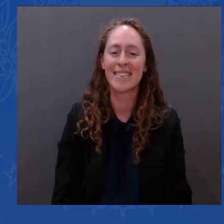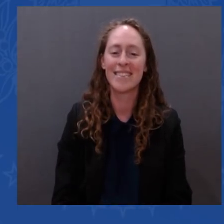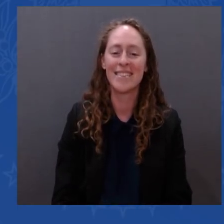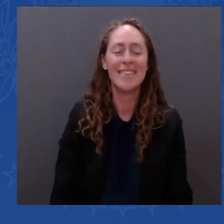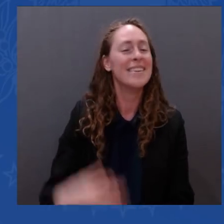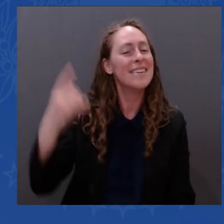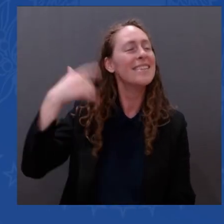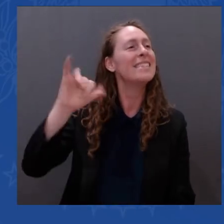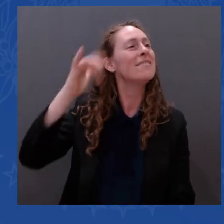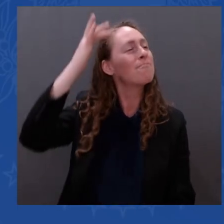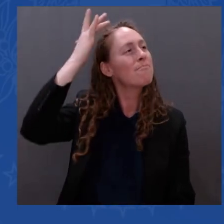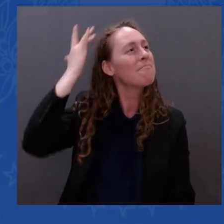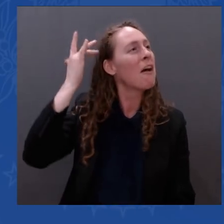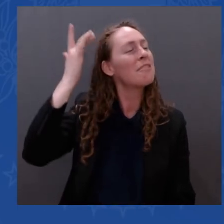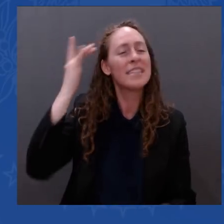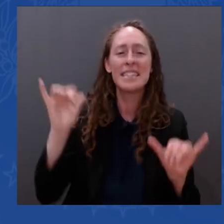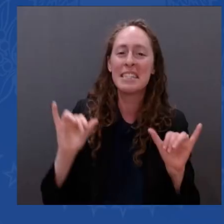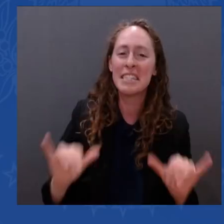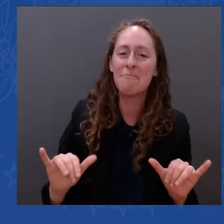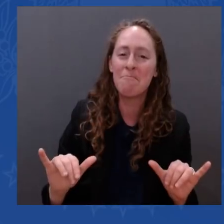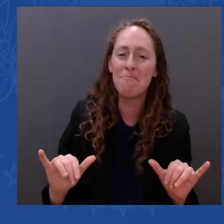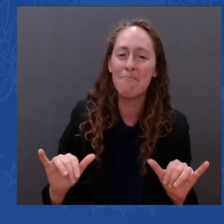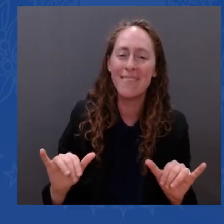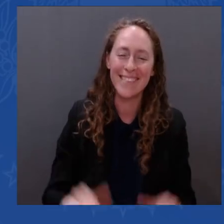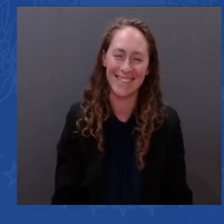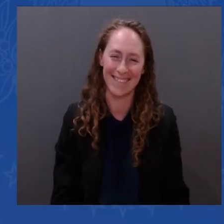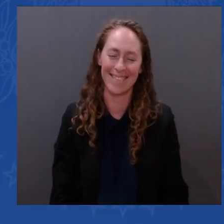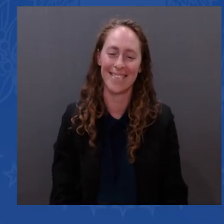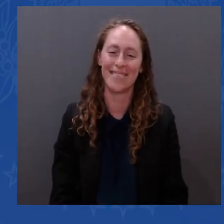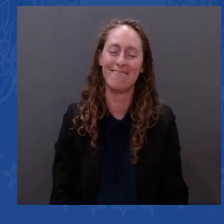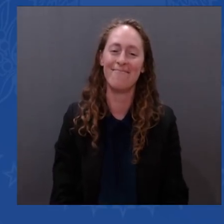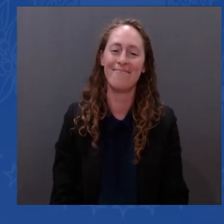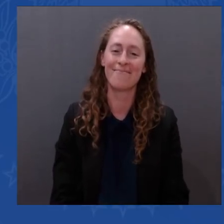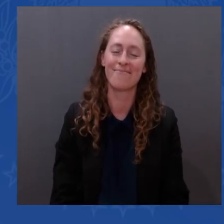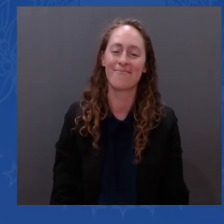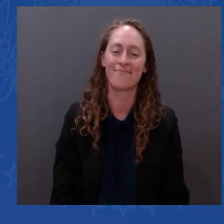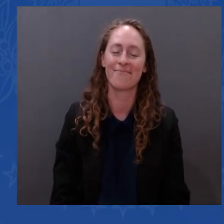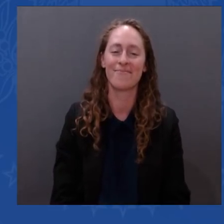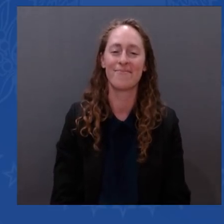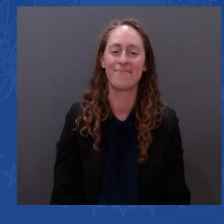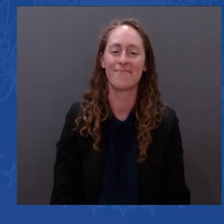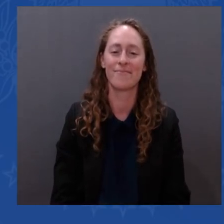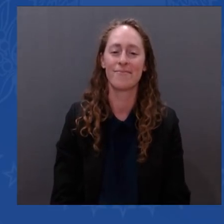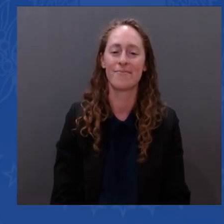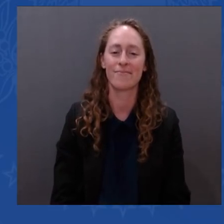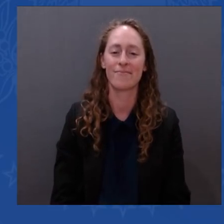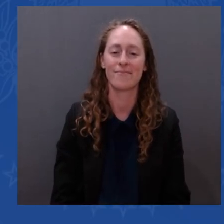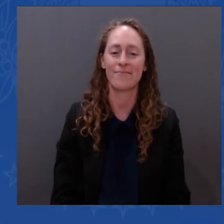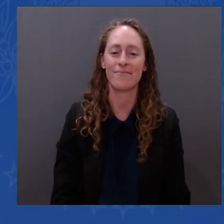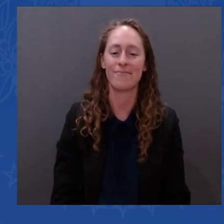$10 billion in new investment in American manufacturing. This new commitment of $5 billion